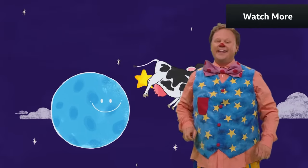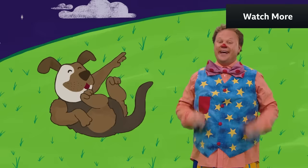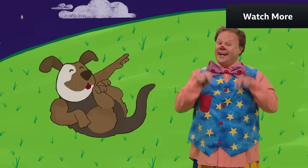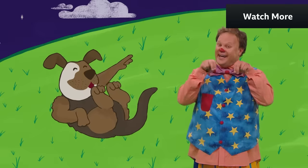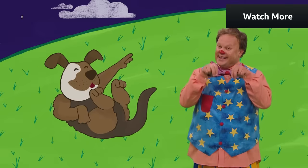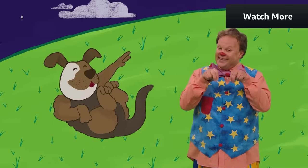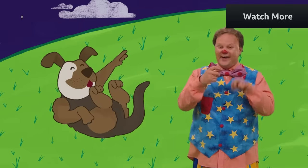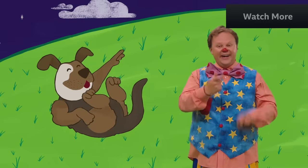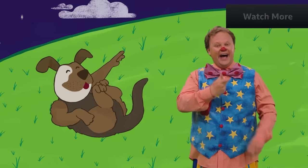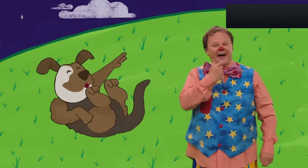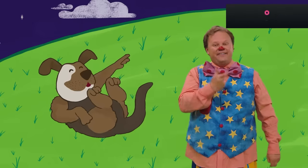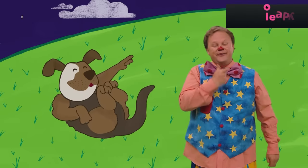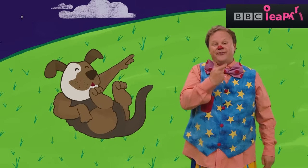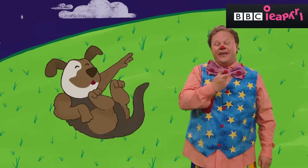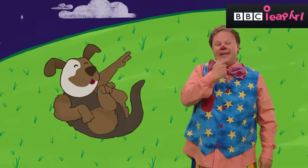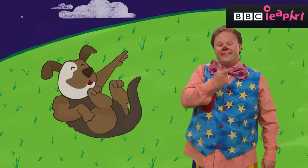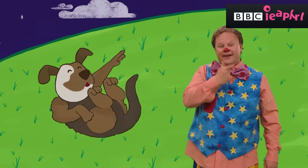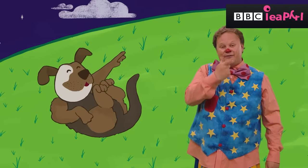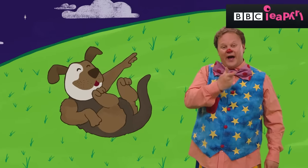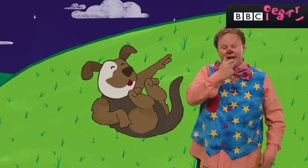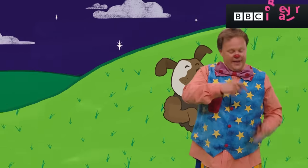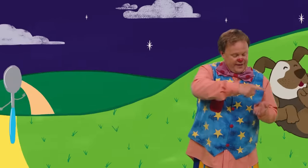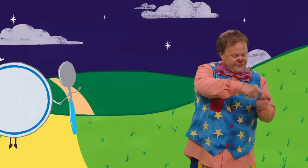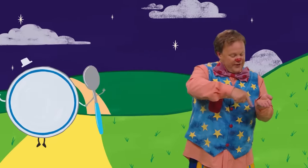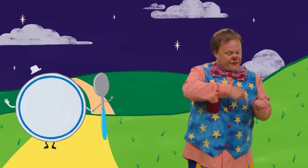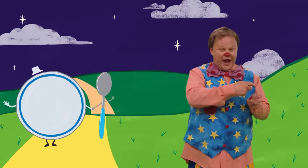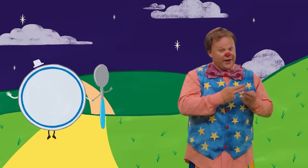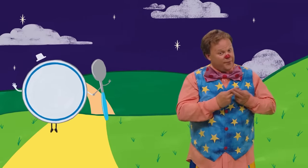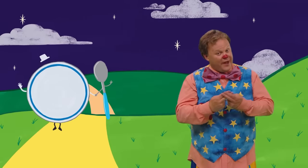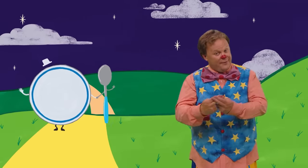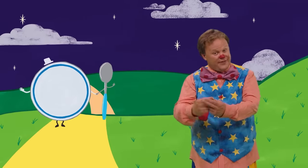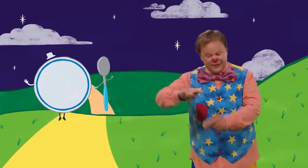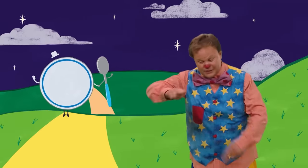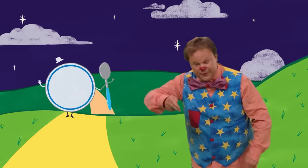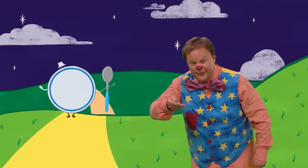the little dog loved to see such fun and the dish ran away with the spoon